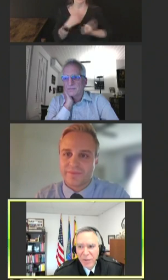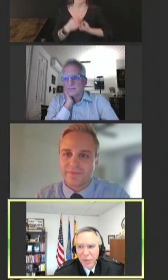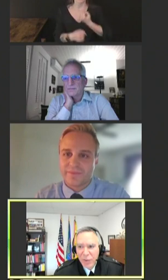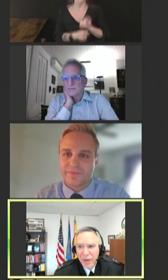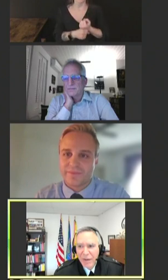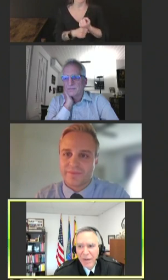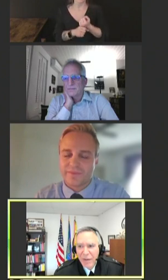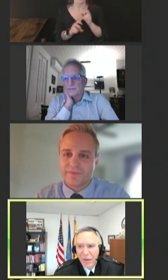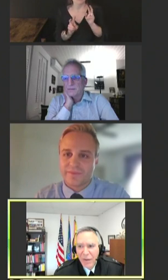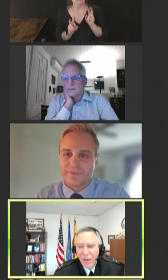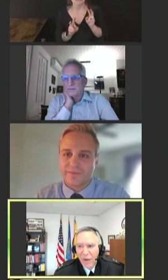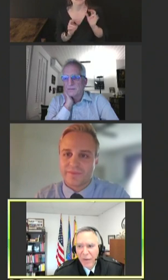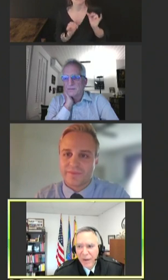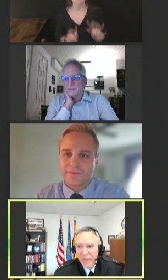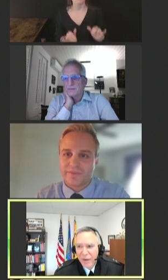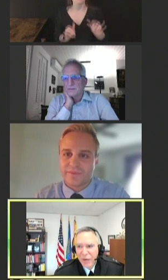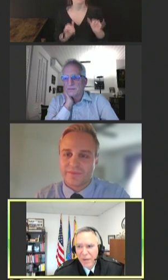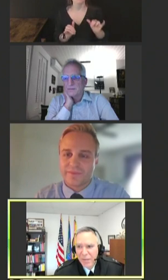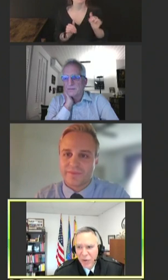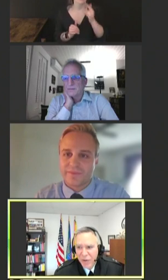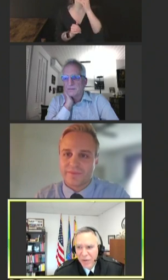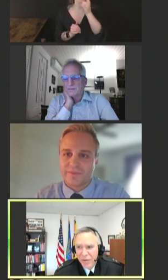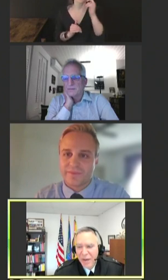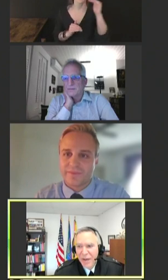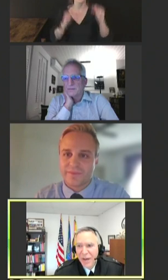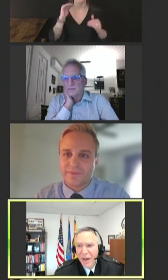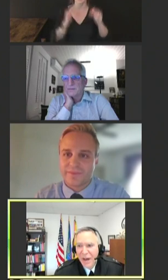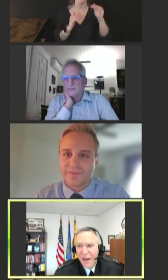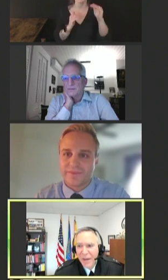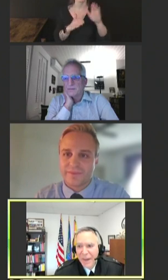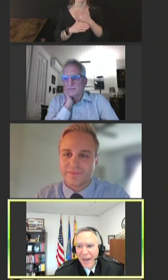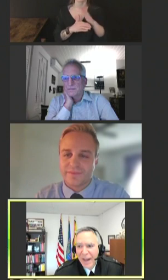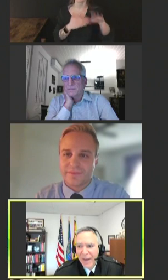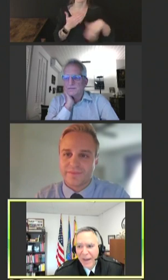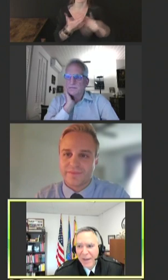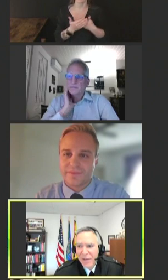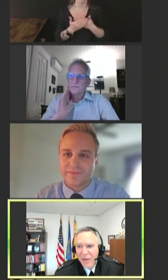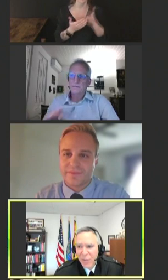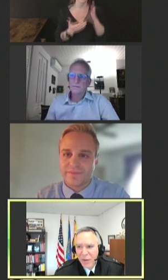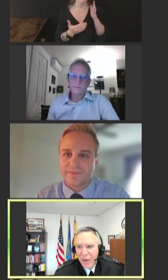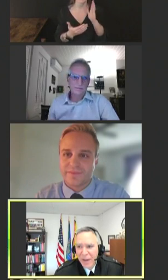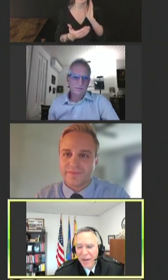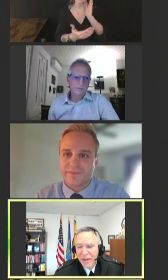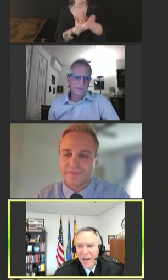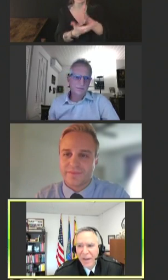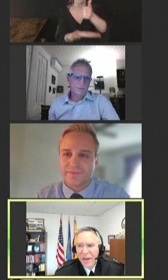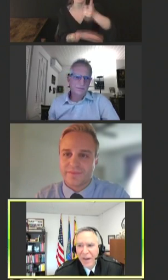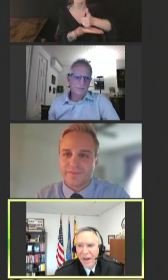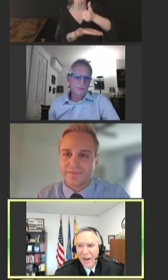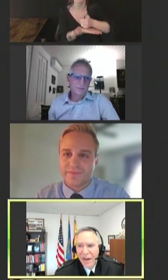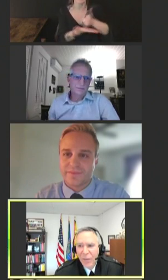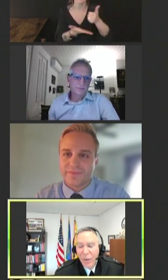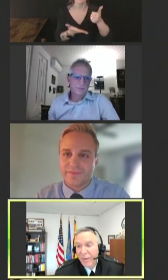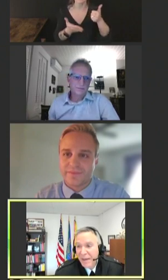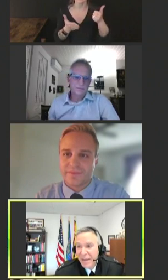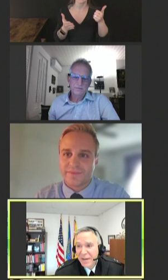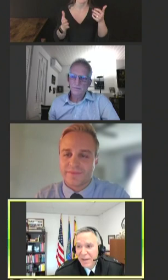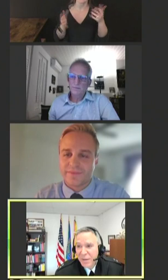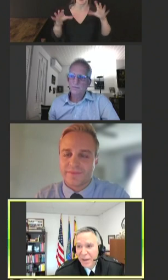between all the intervention measures and how that gets communicated, where vaccines have been